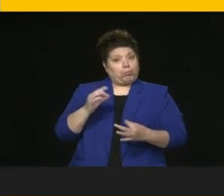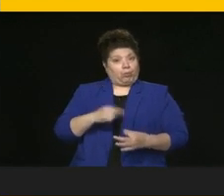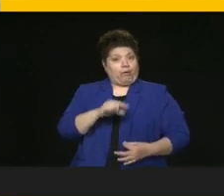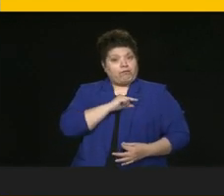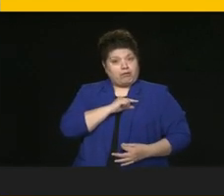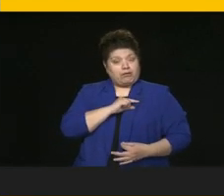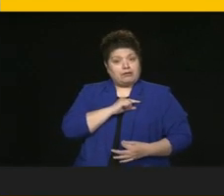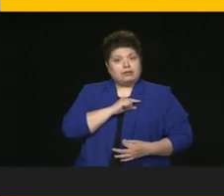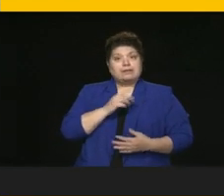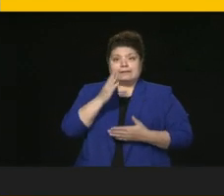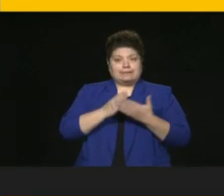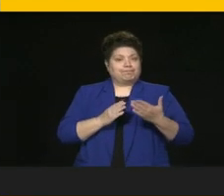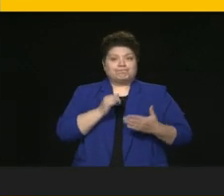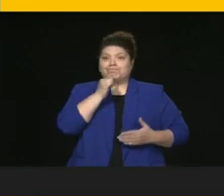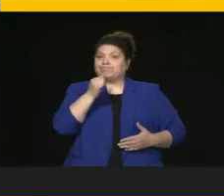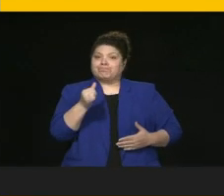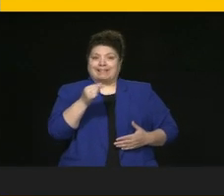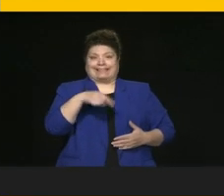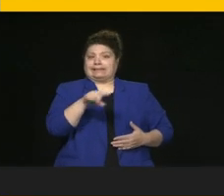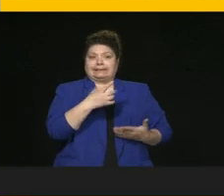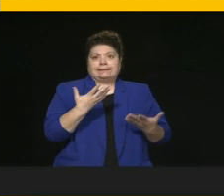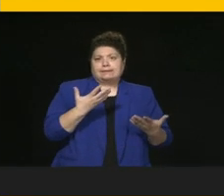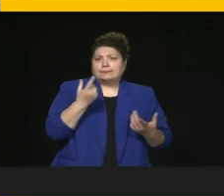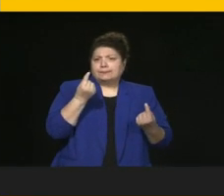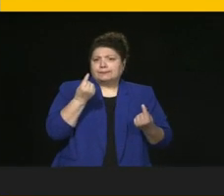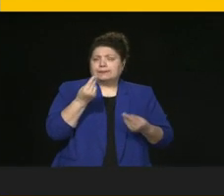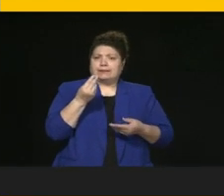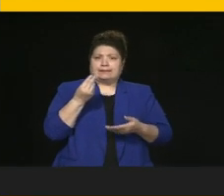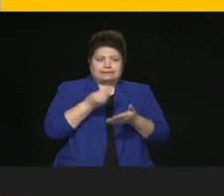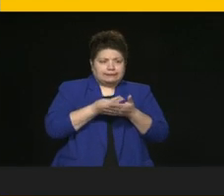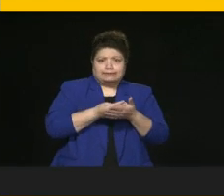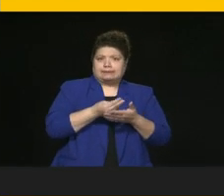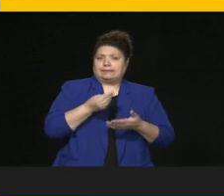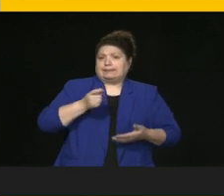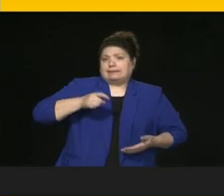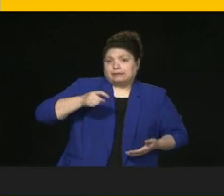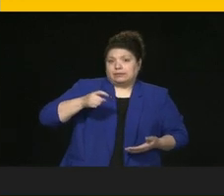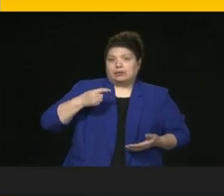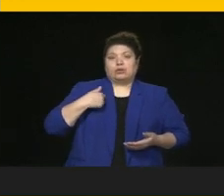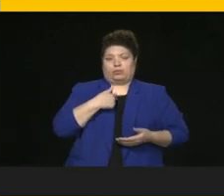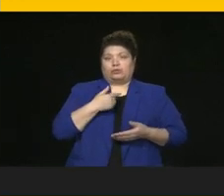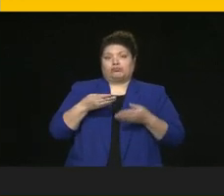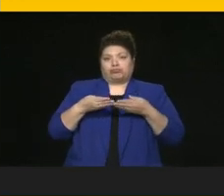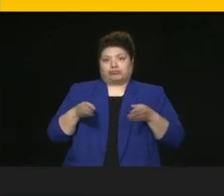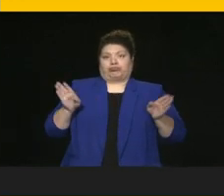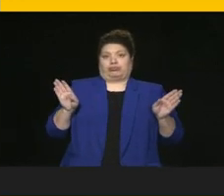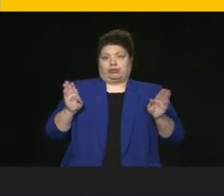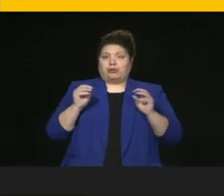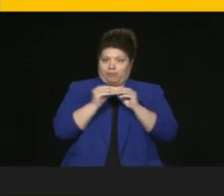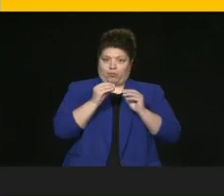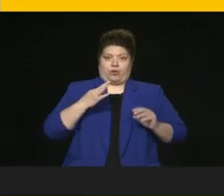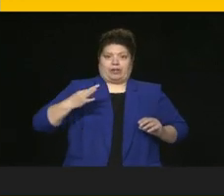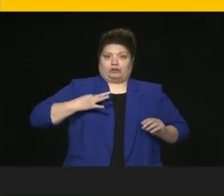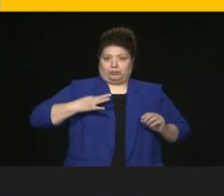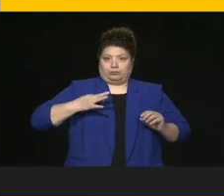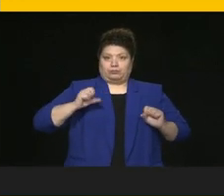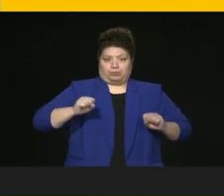[End of Translation] SOME